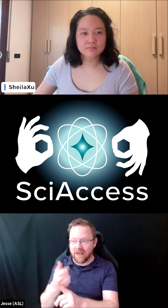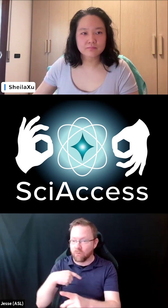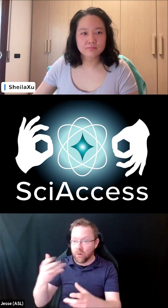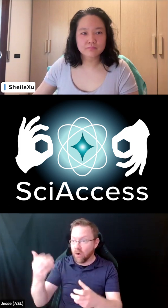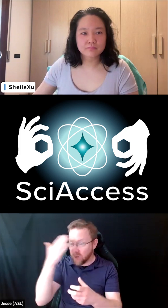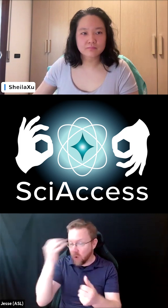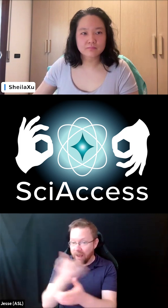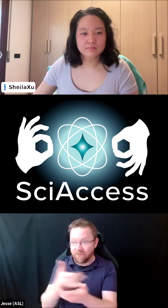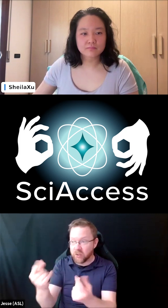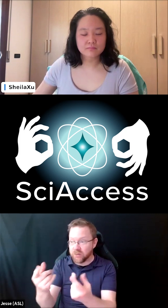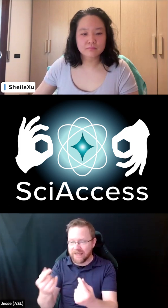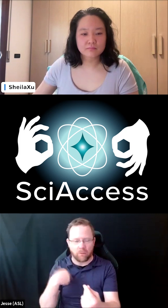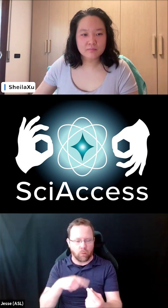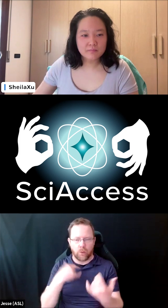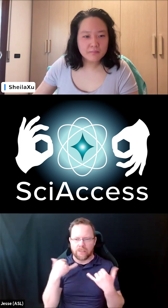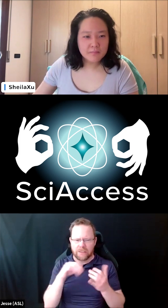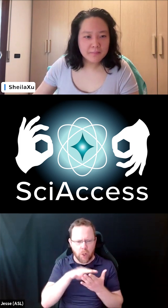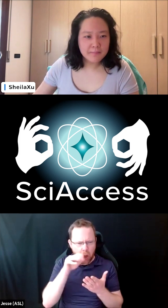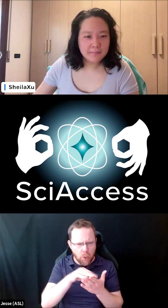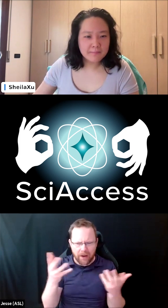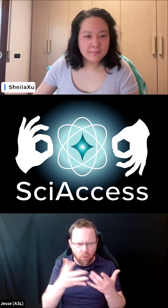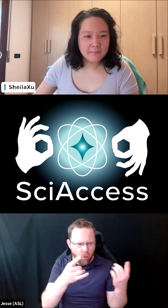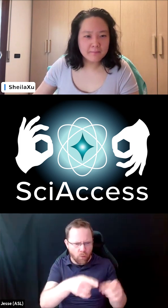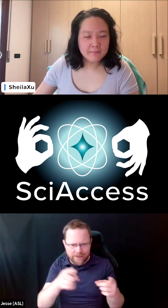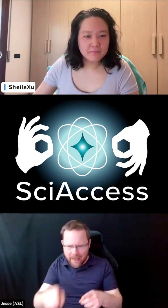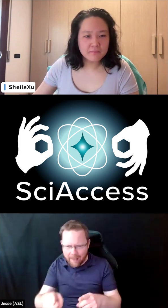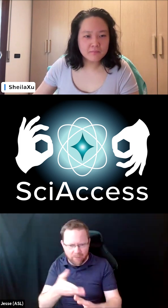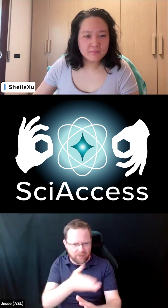done and this much more going on outside Astro Access and